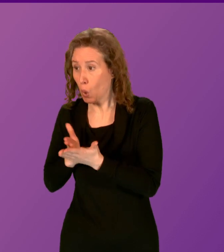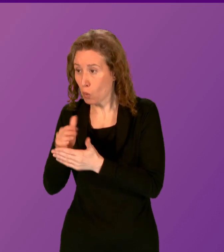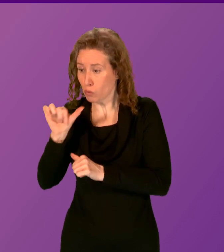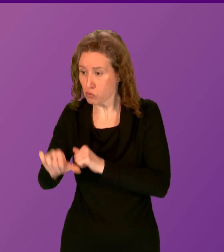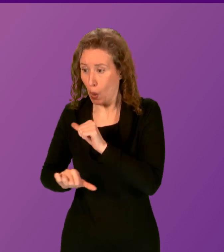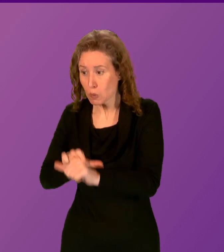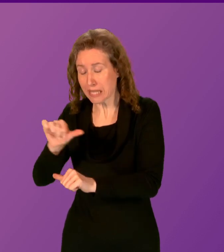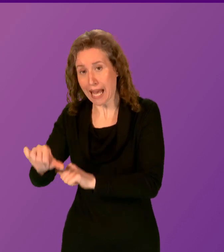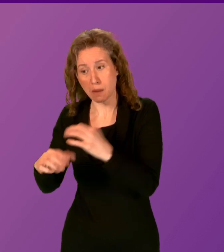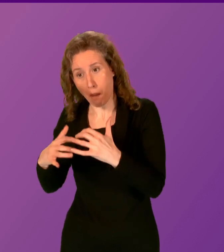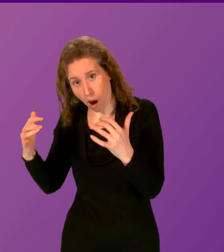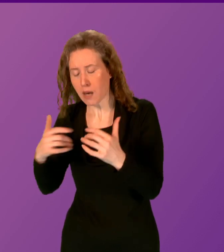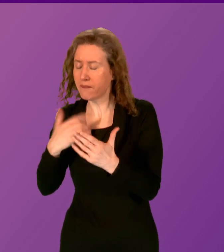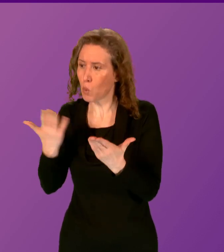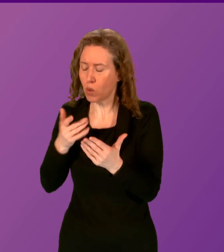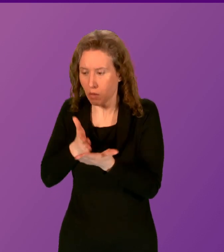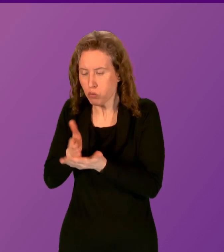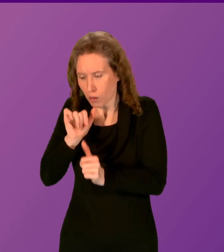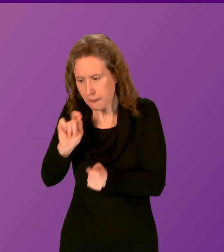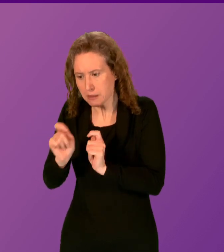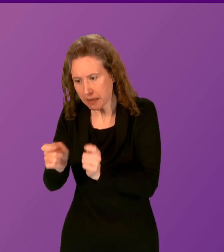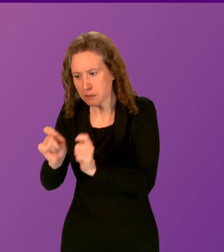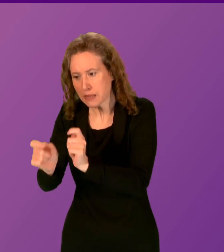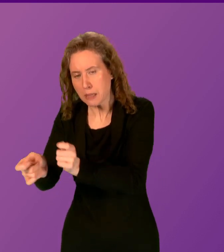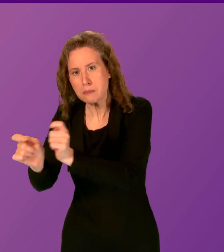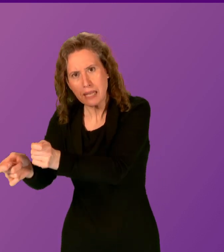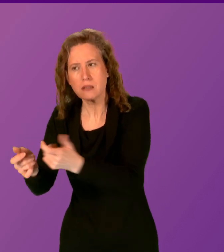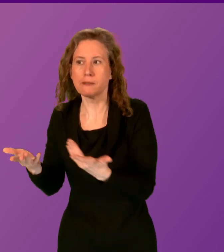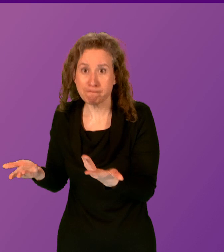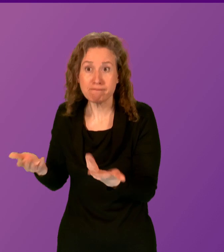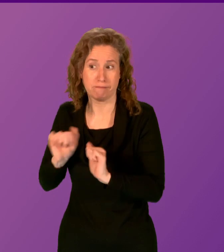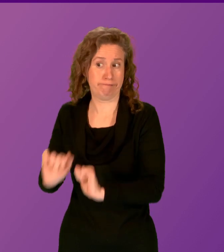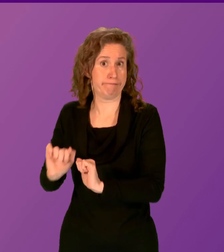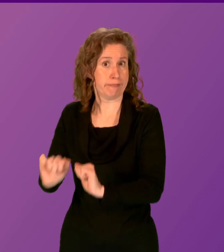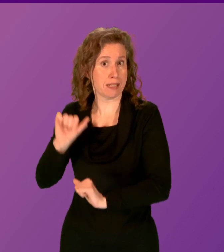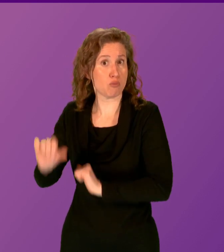It will undoubtedly be amended in the various stages of that parliamentary process, which